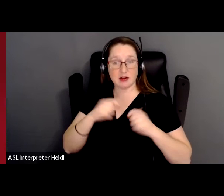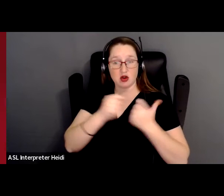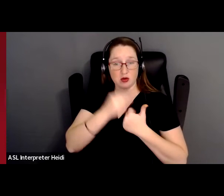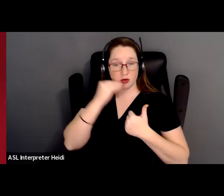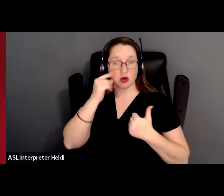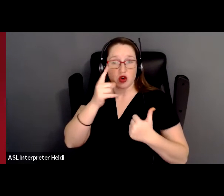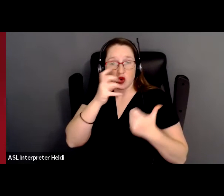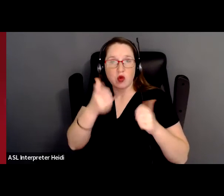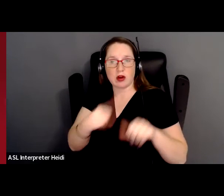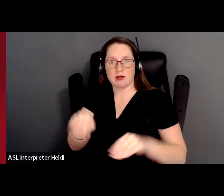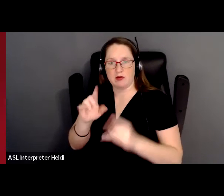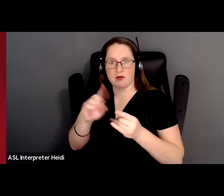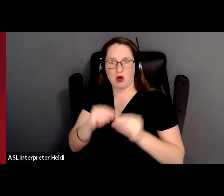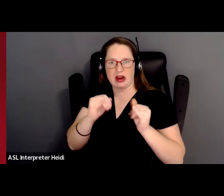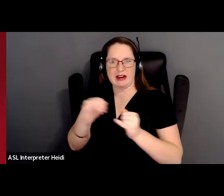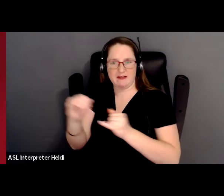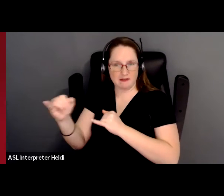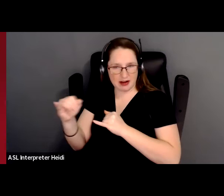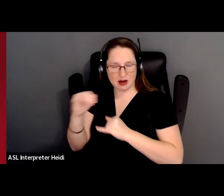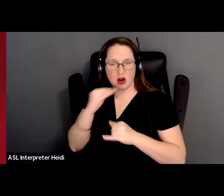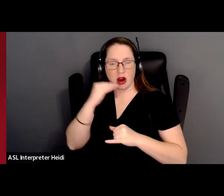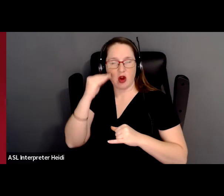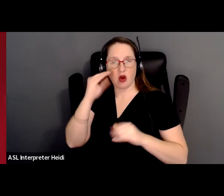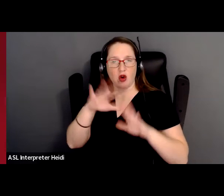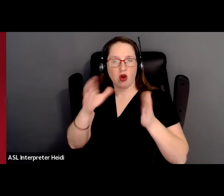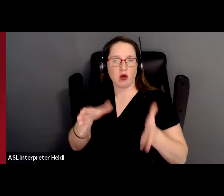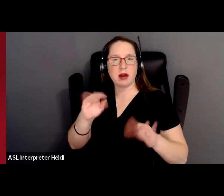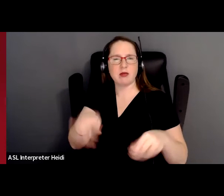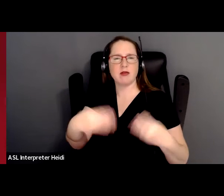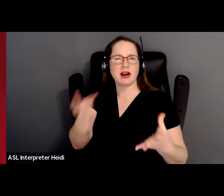and they will provide those individuals with more with information about options